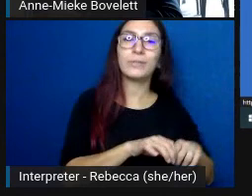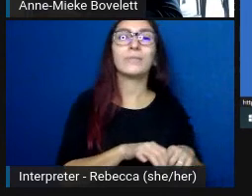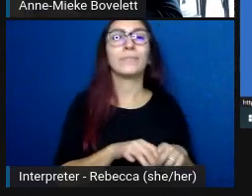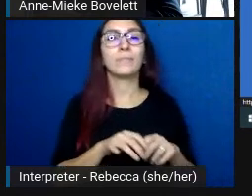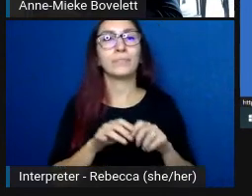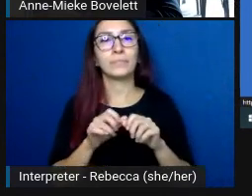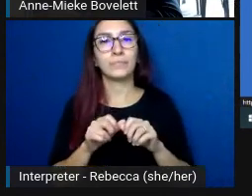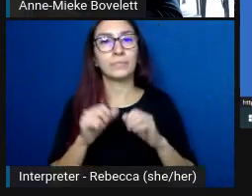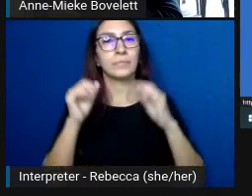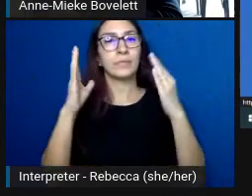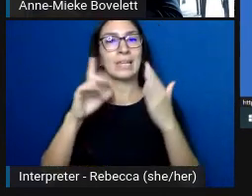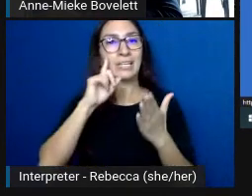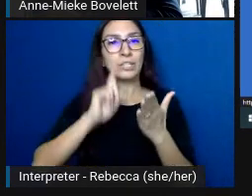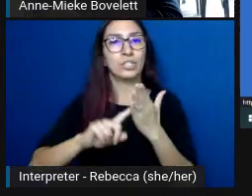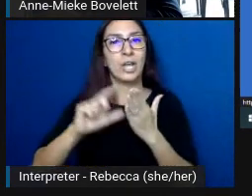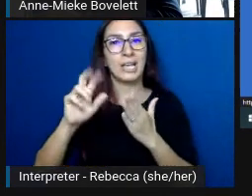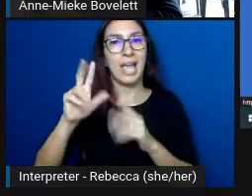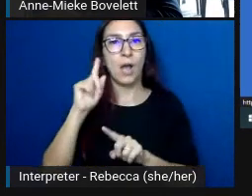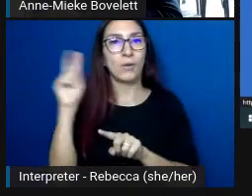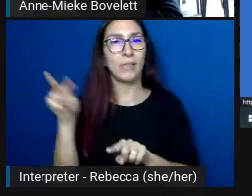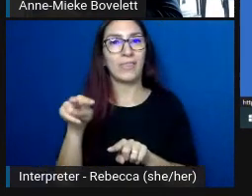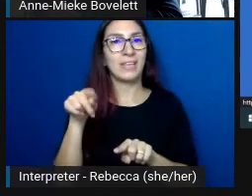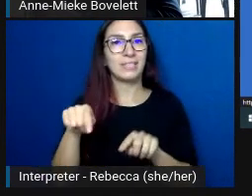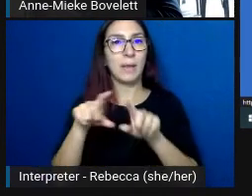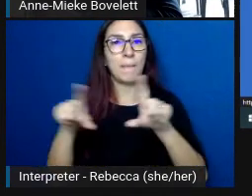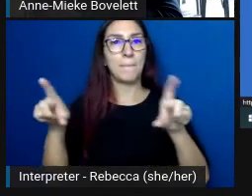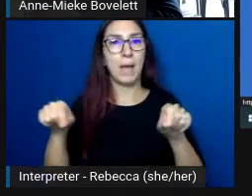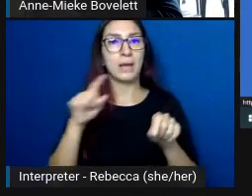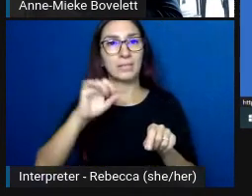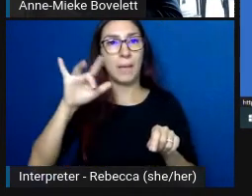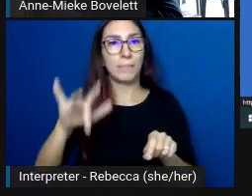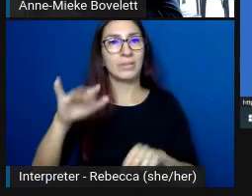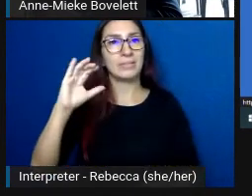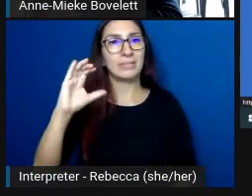Check out this combo box. I press C and I press enter.